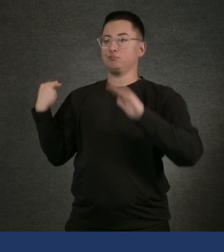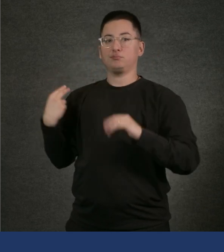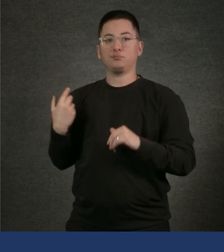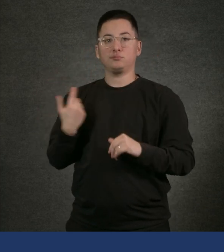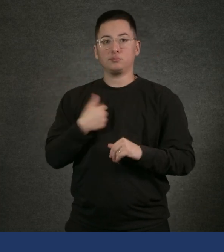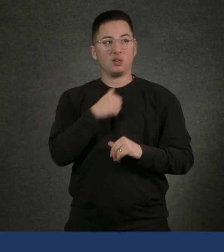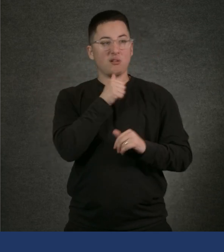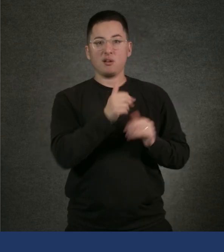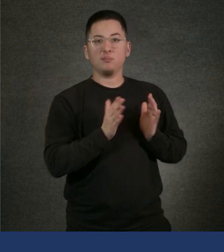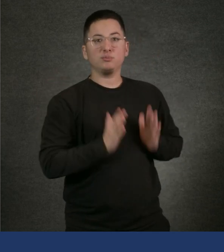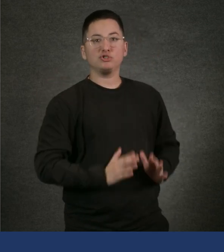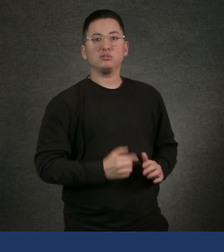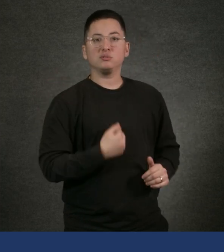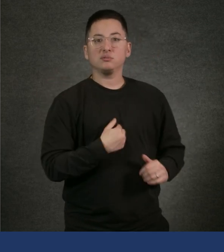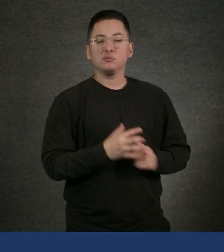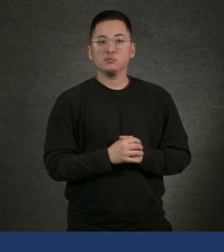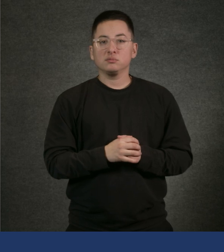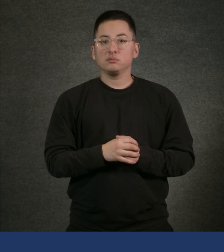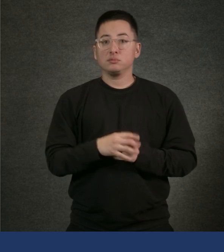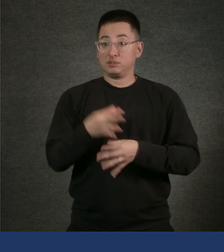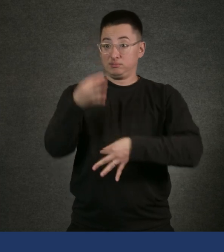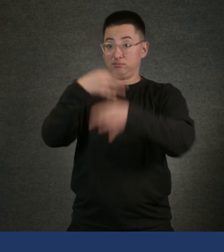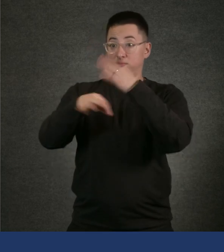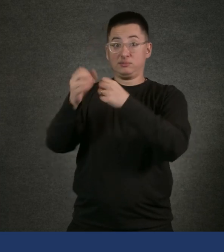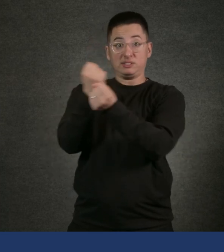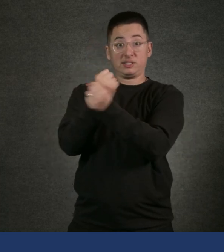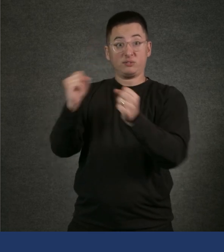Instead of safety, I encountered neglect.